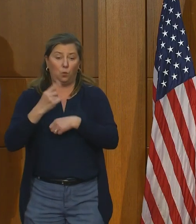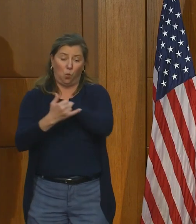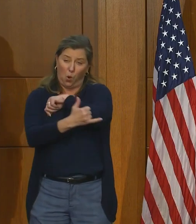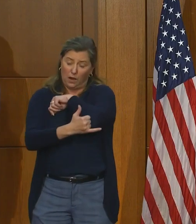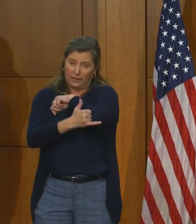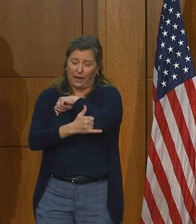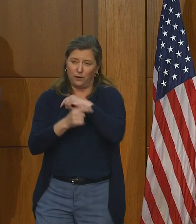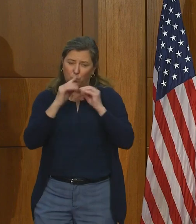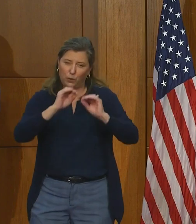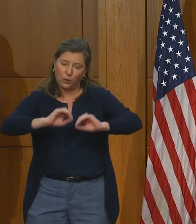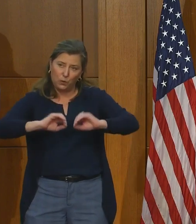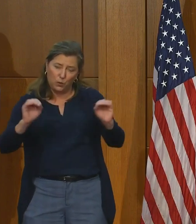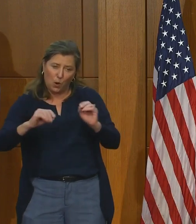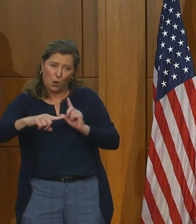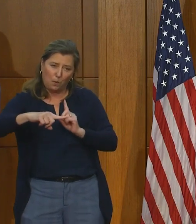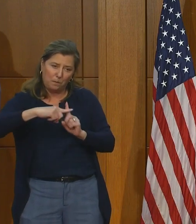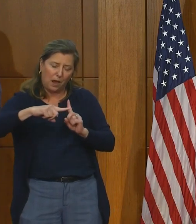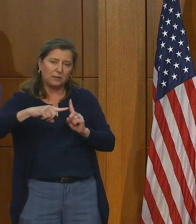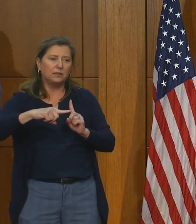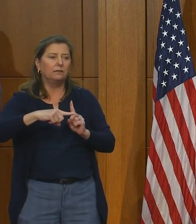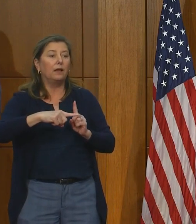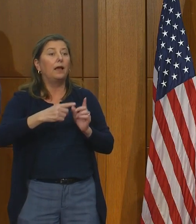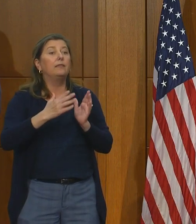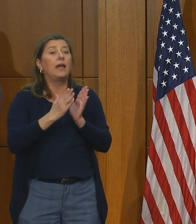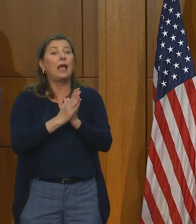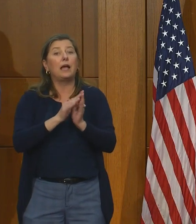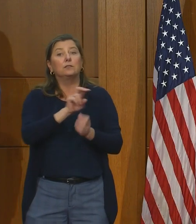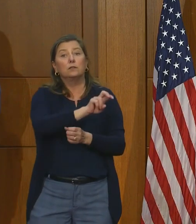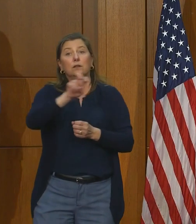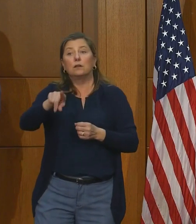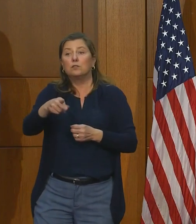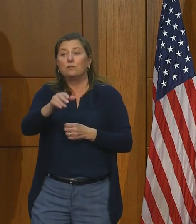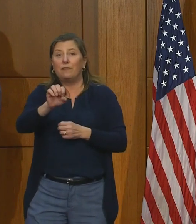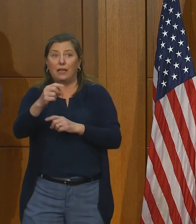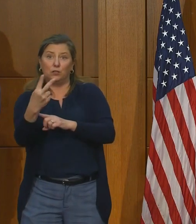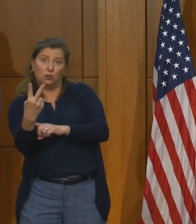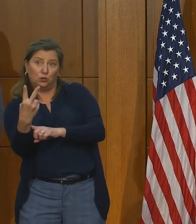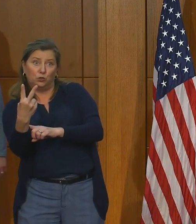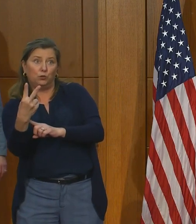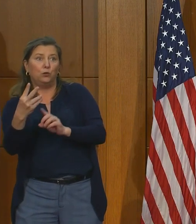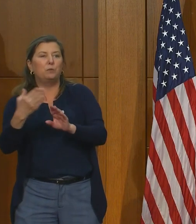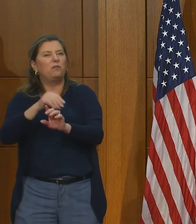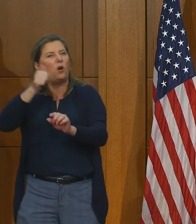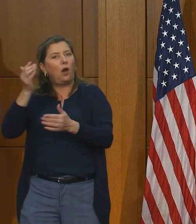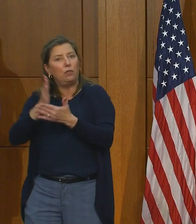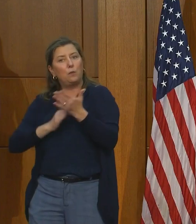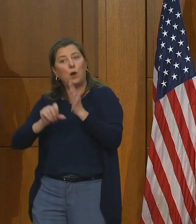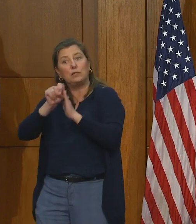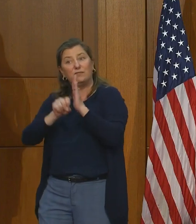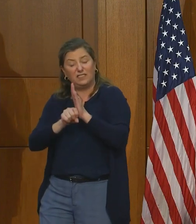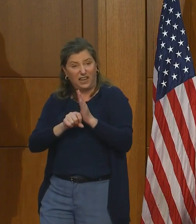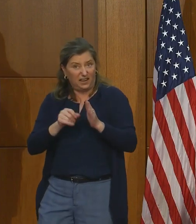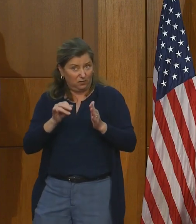THAT HAS ZERO CASES FORMALLY